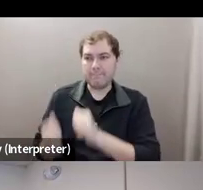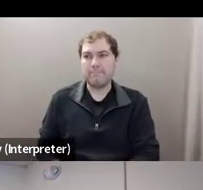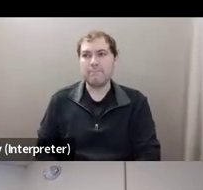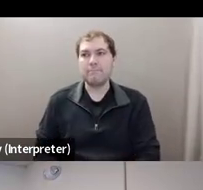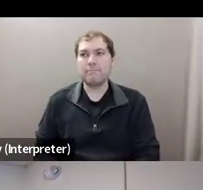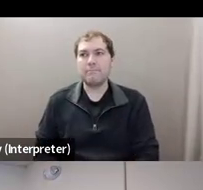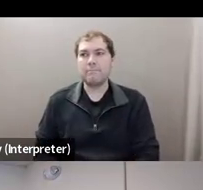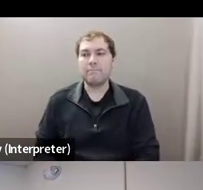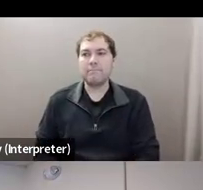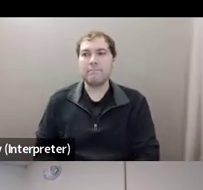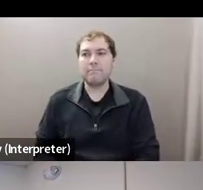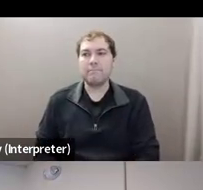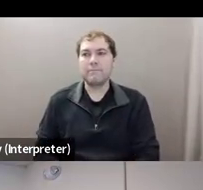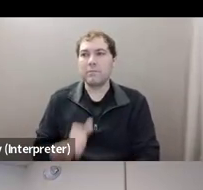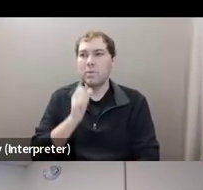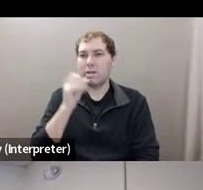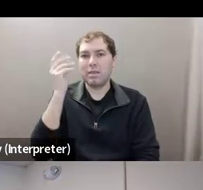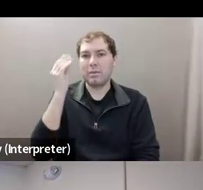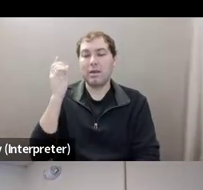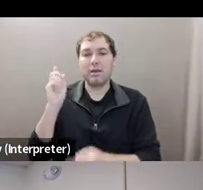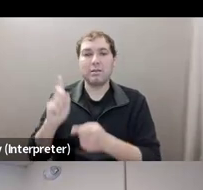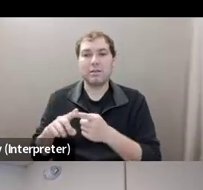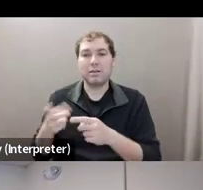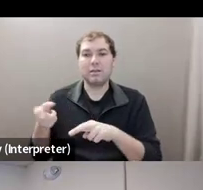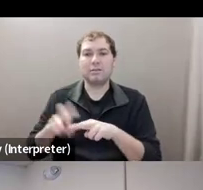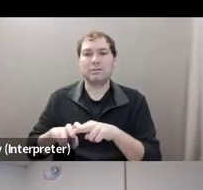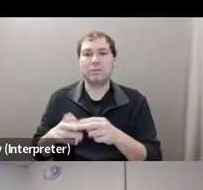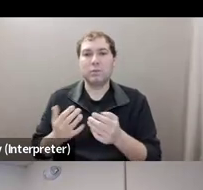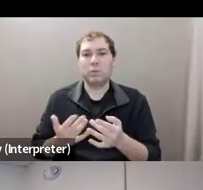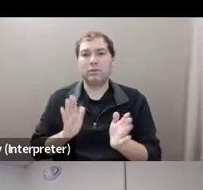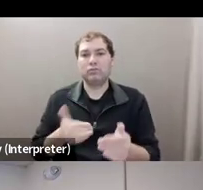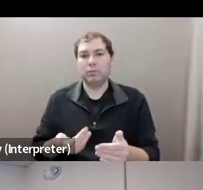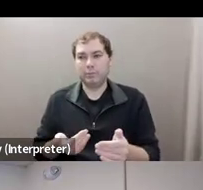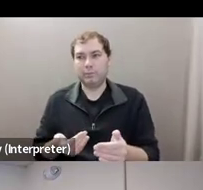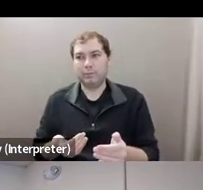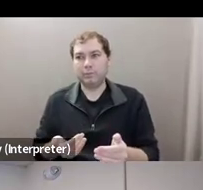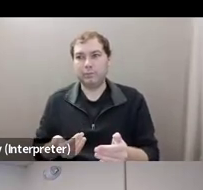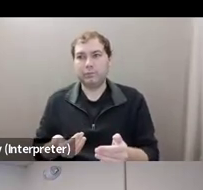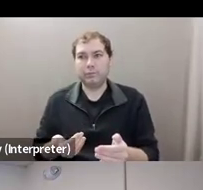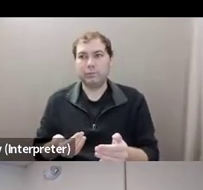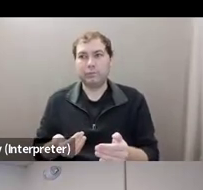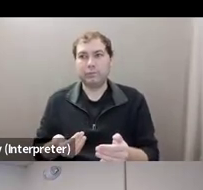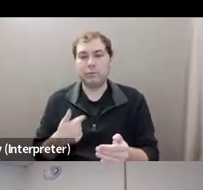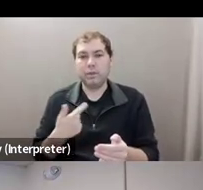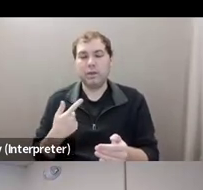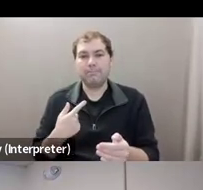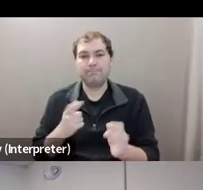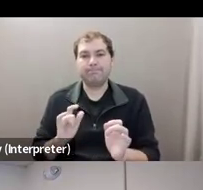Don Posh: and I wasn't thinking about it till I sat down in the waiting room. Don Posh: and I Don Posh: connected with the